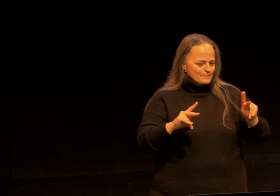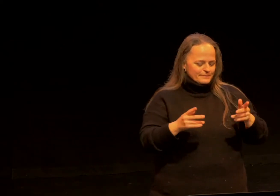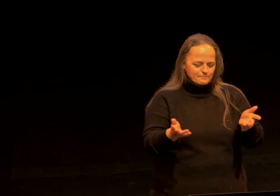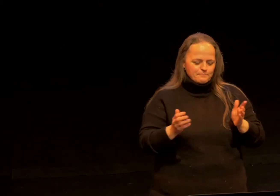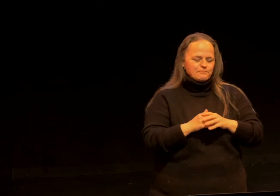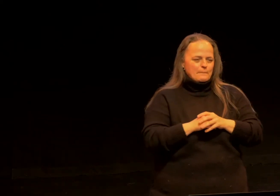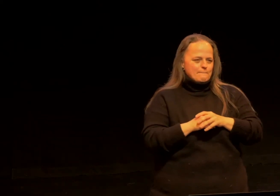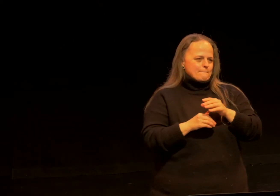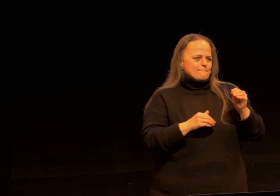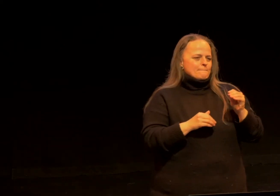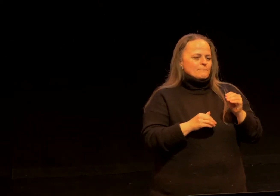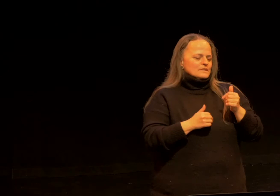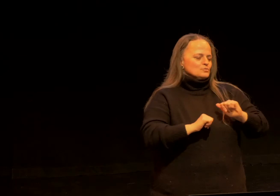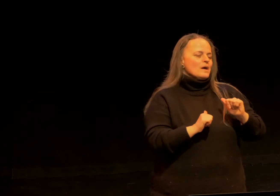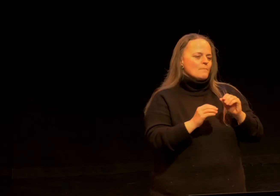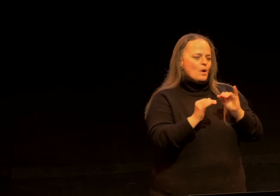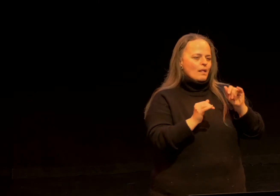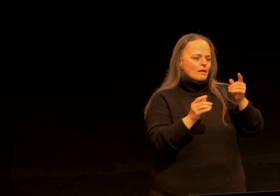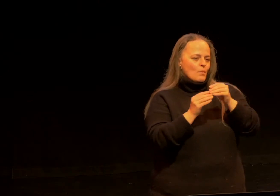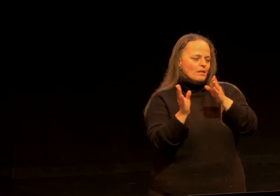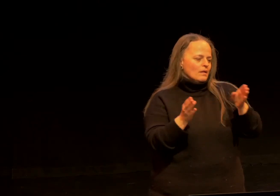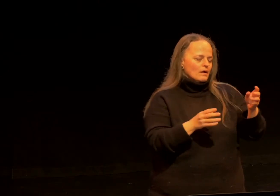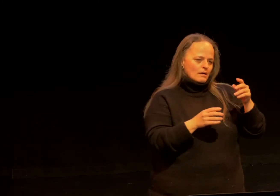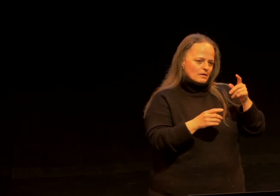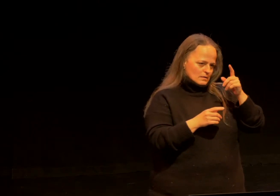learning how to vocalize instead of learning language through communication.